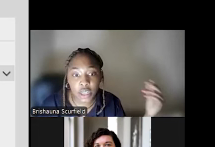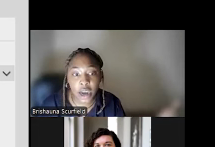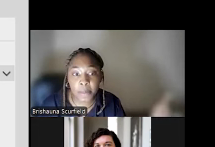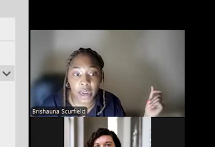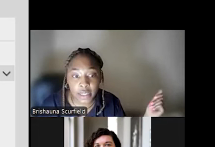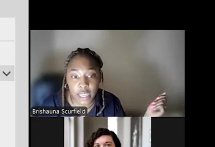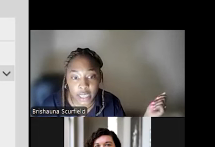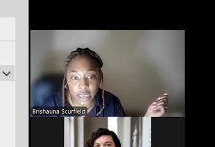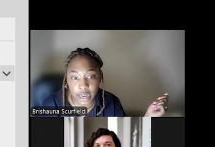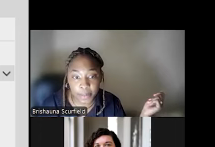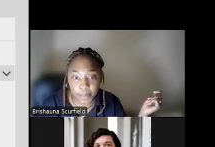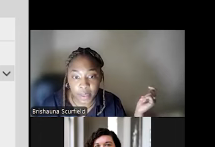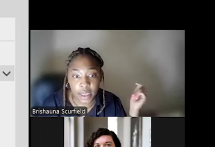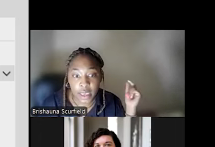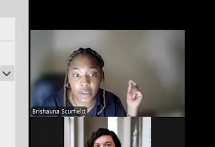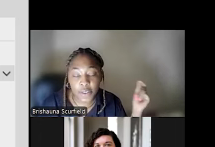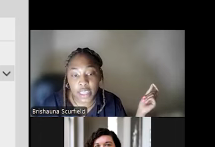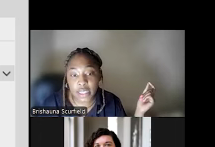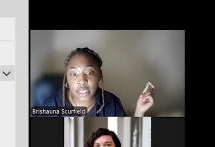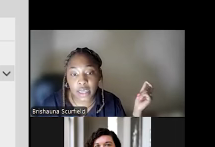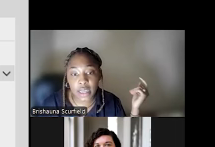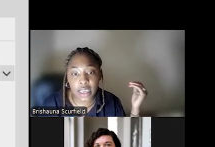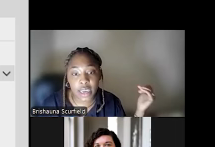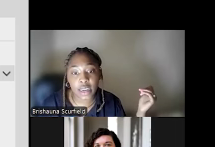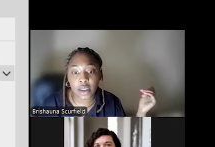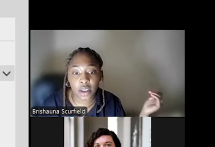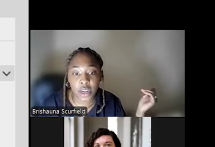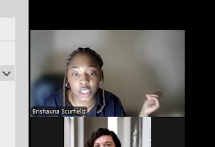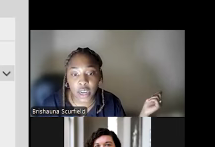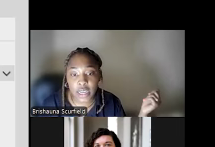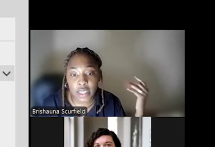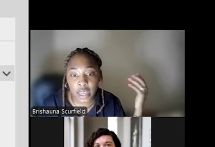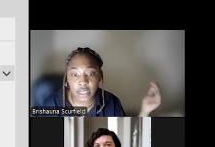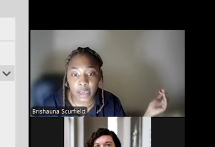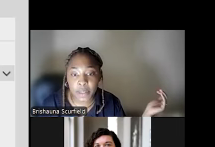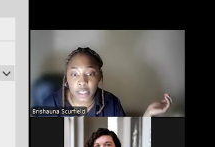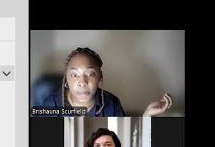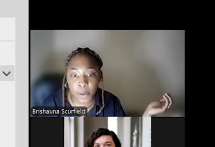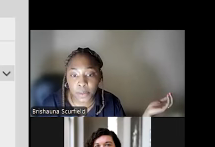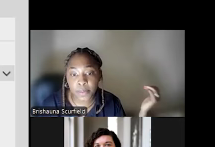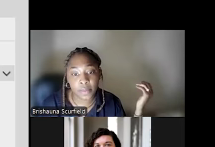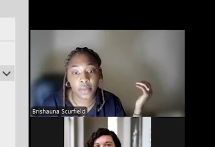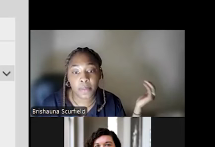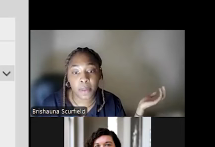should automatically take you there. And for this, again, color contrast. I like to keep it simple.